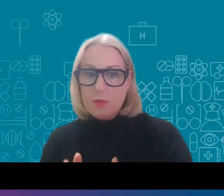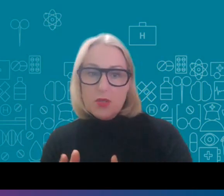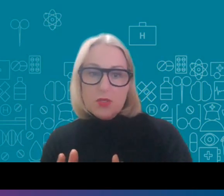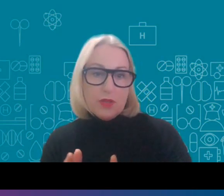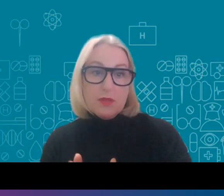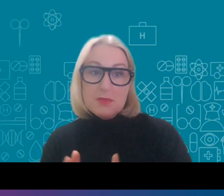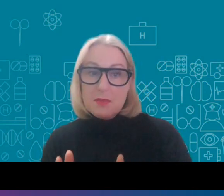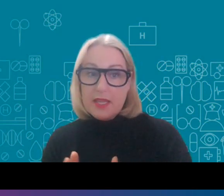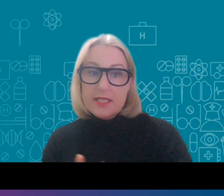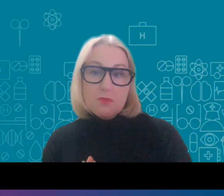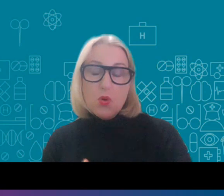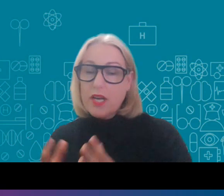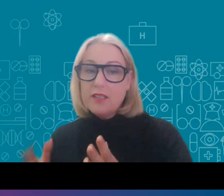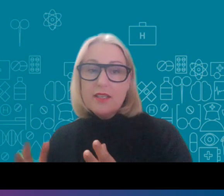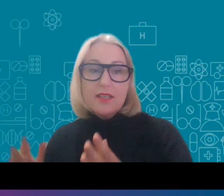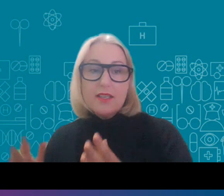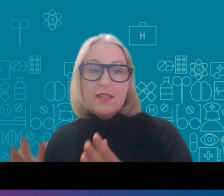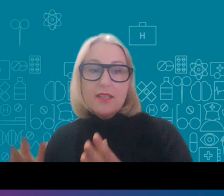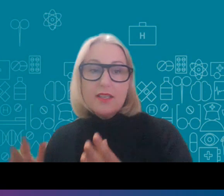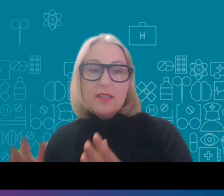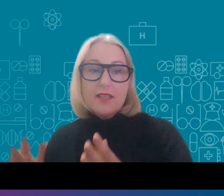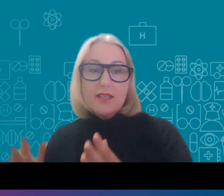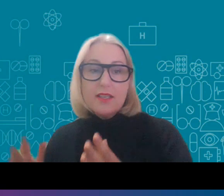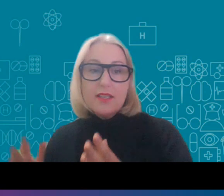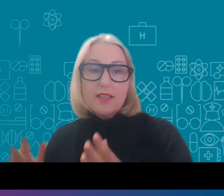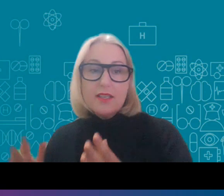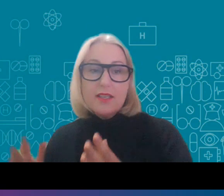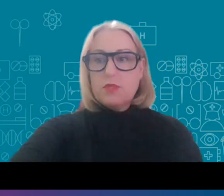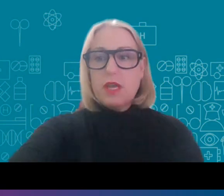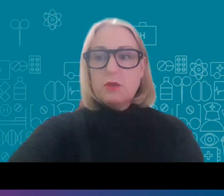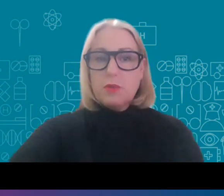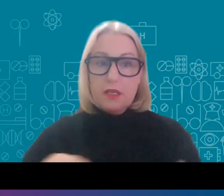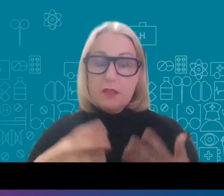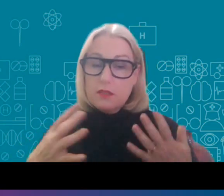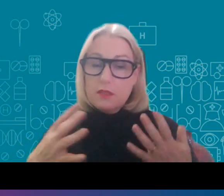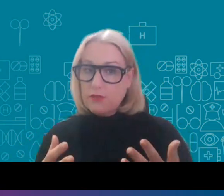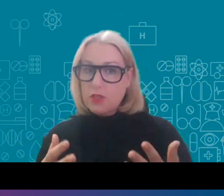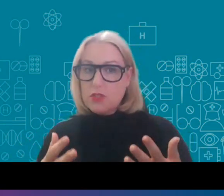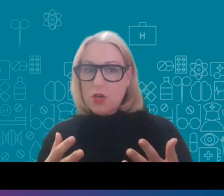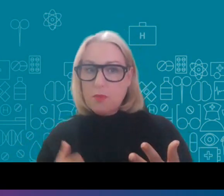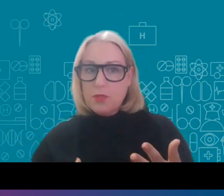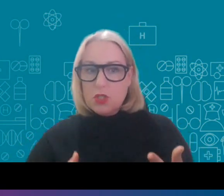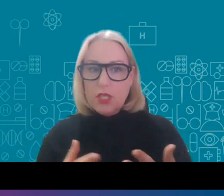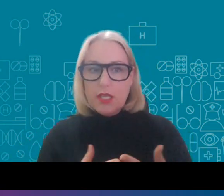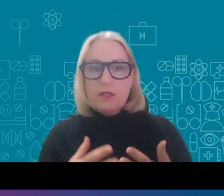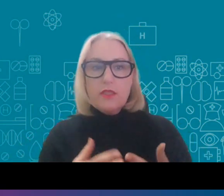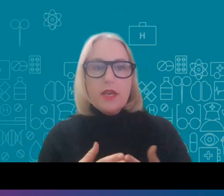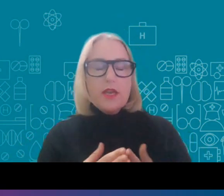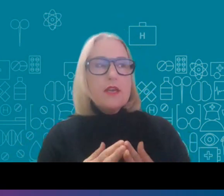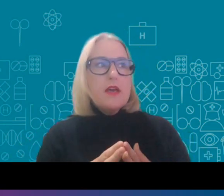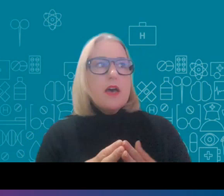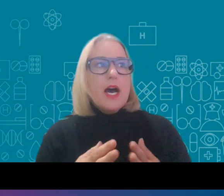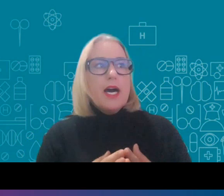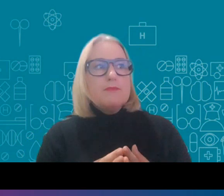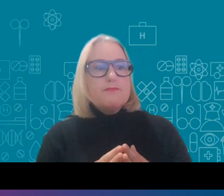person with them to be their supporter at that point in time. So that would be the first opportunity there.